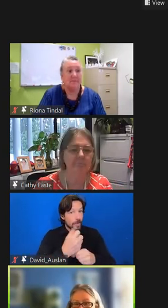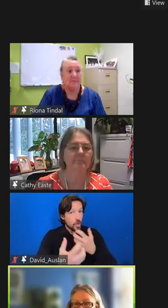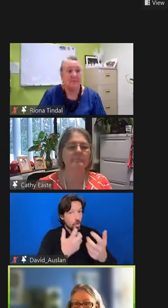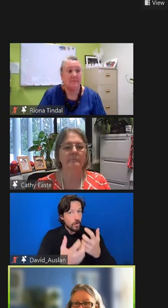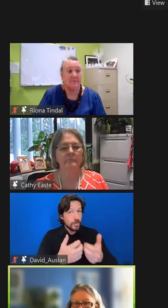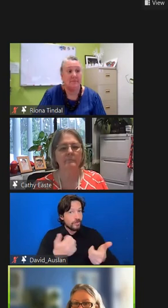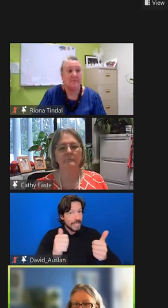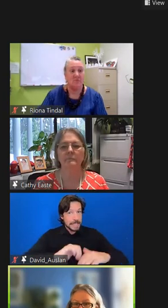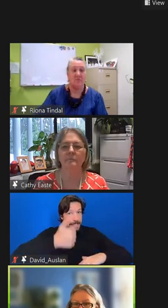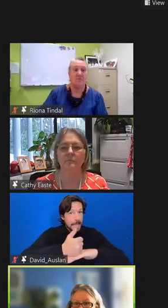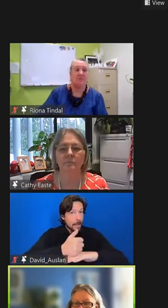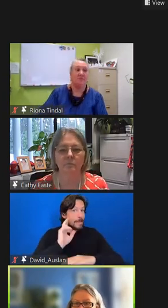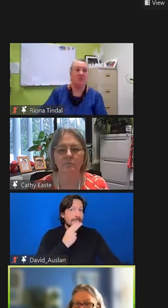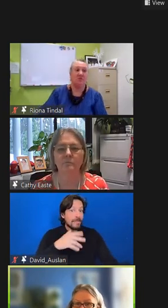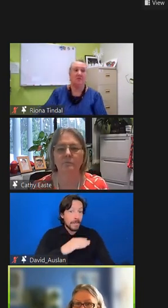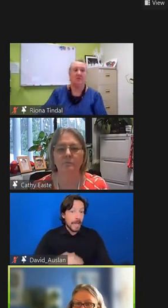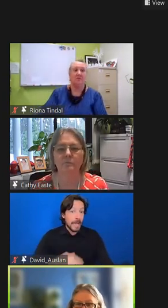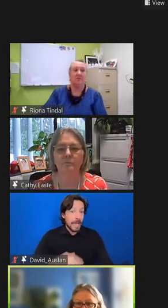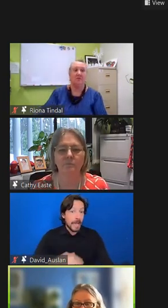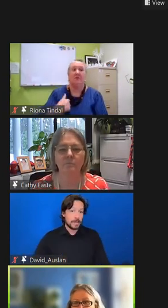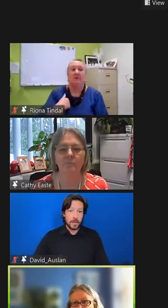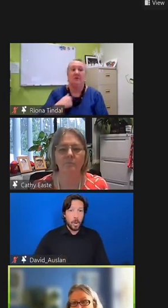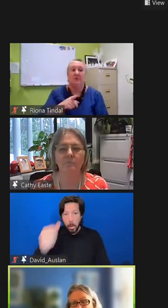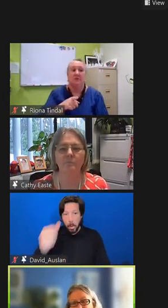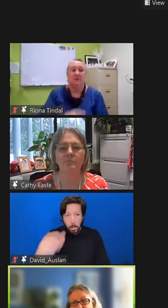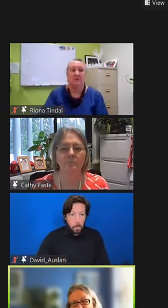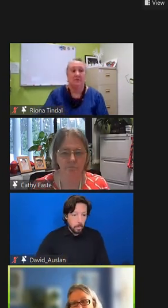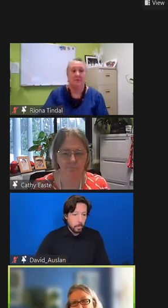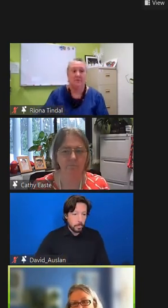a space for students who are deaf or if you know of any that exist around Australia.